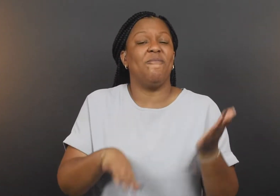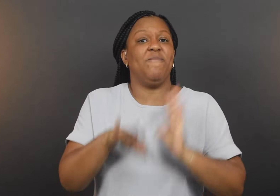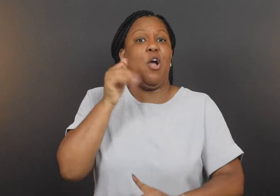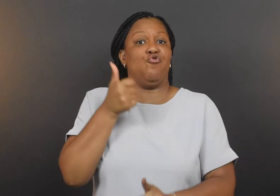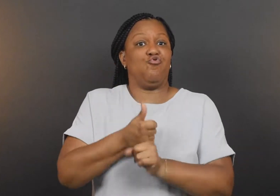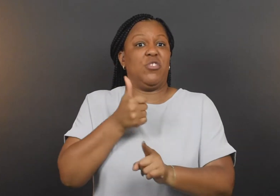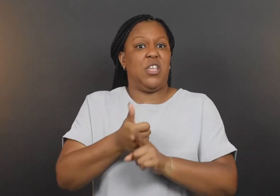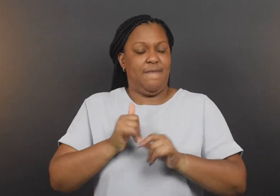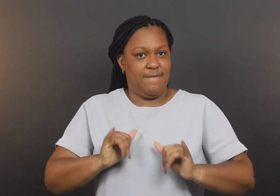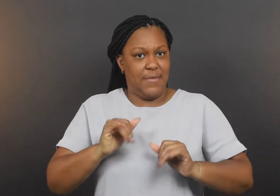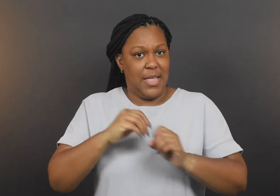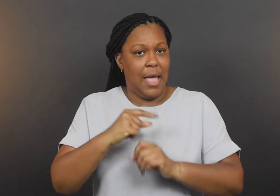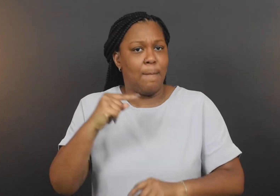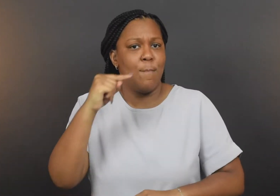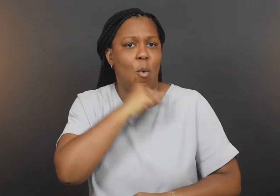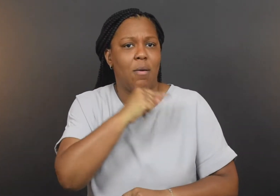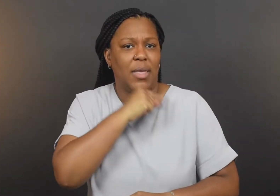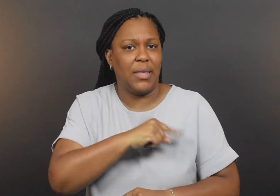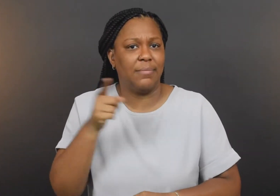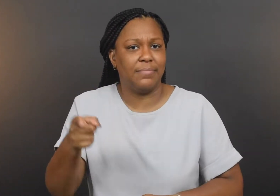She soon found herself bound for Milwaukee,